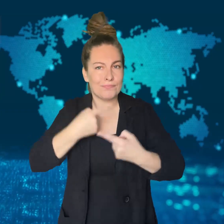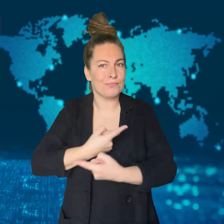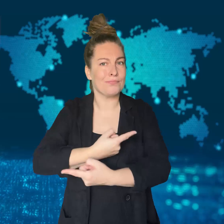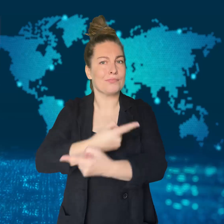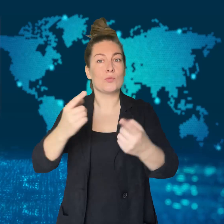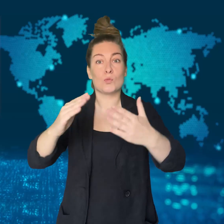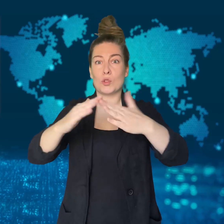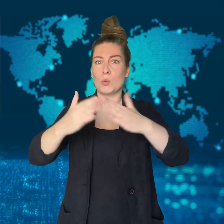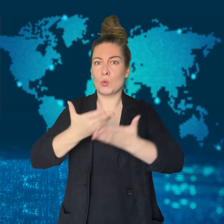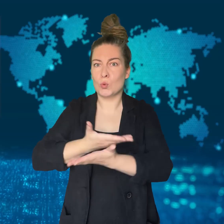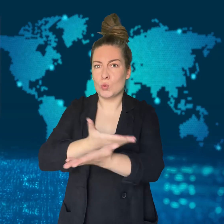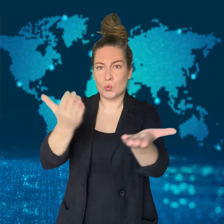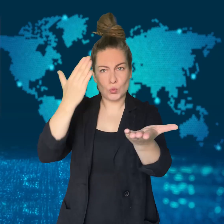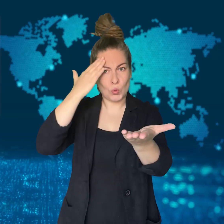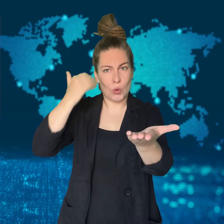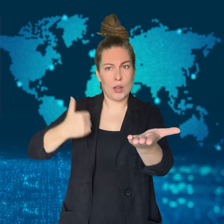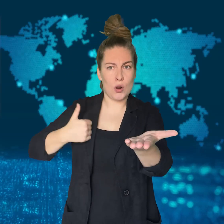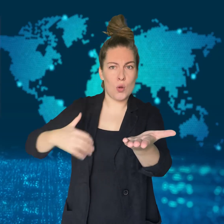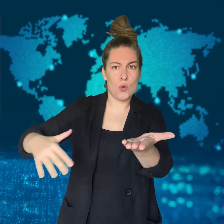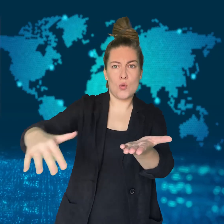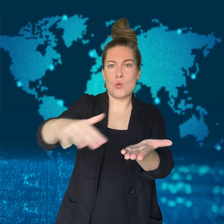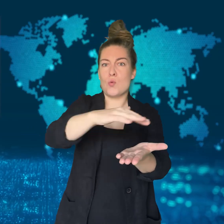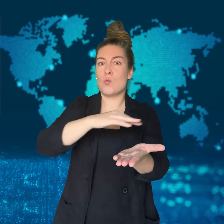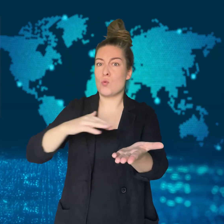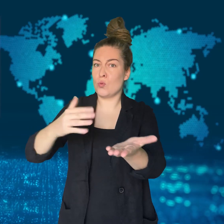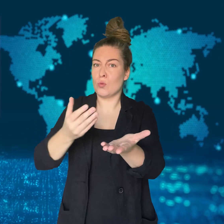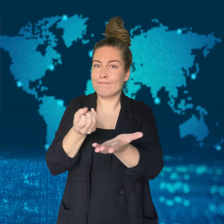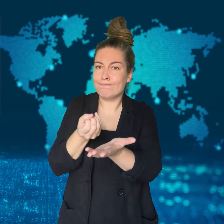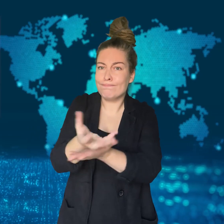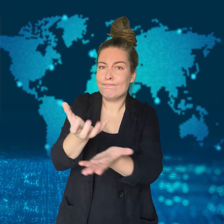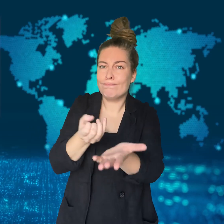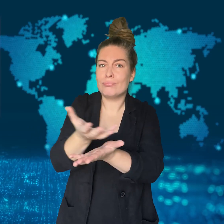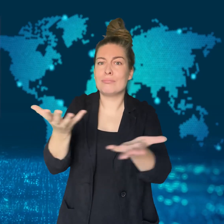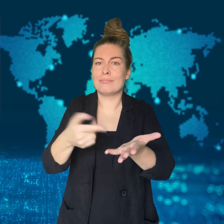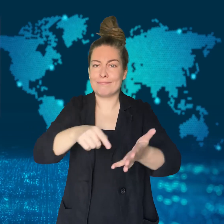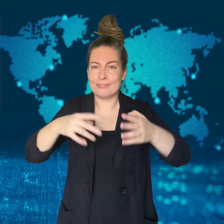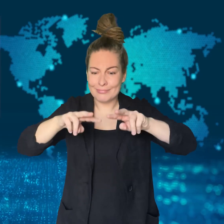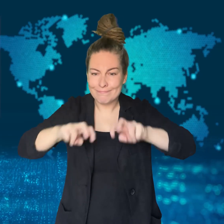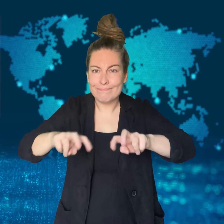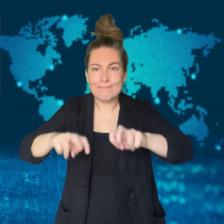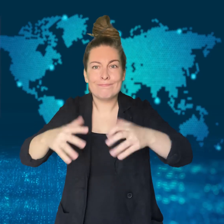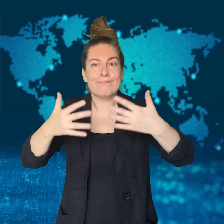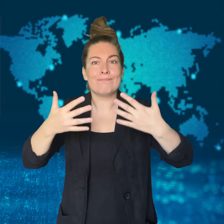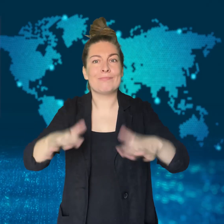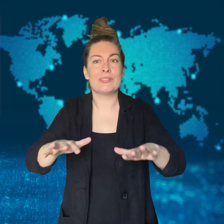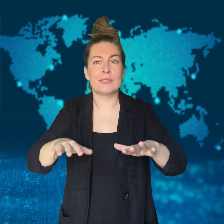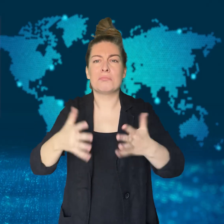the public about its investigation